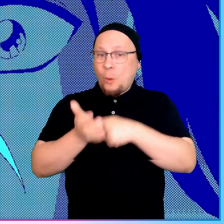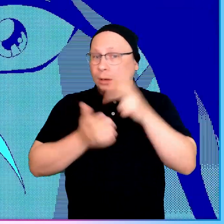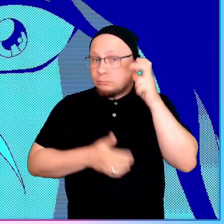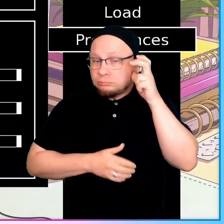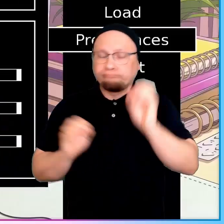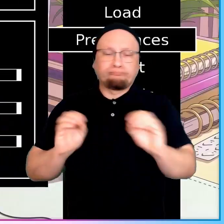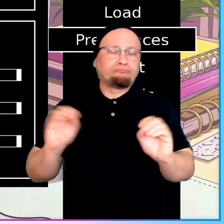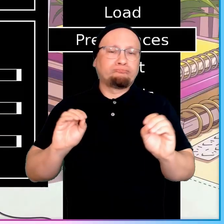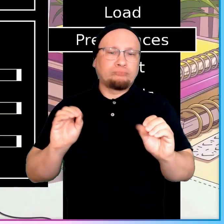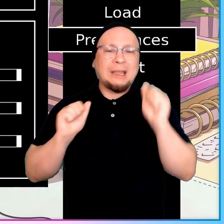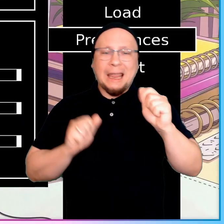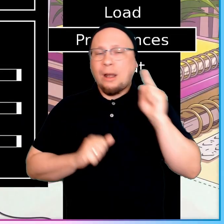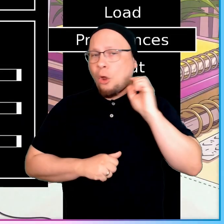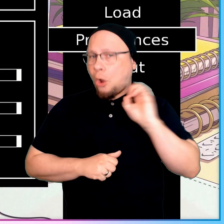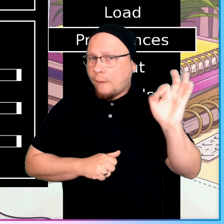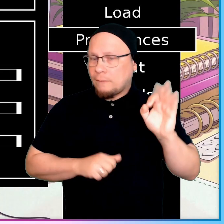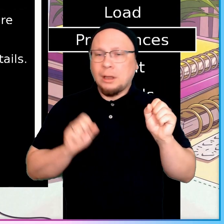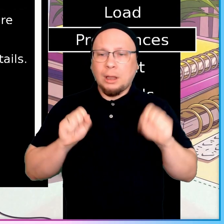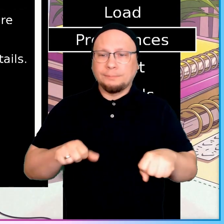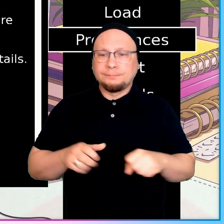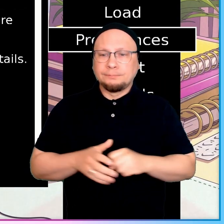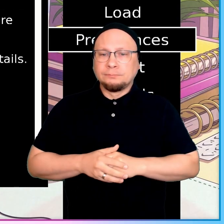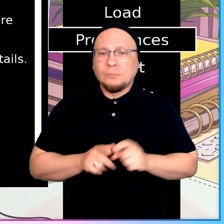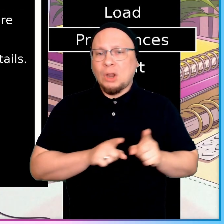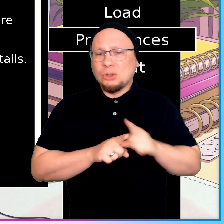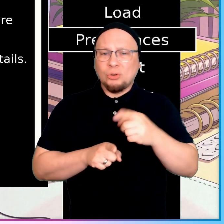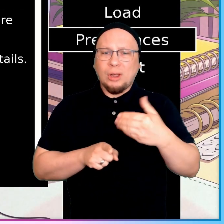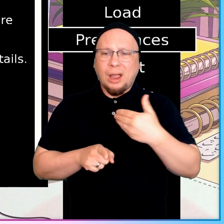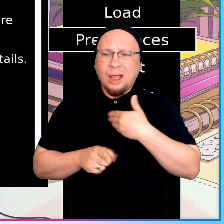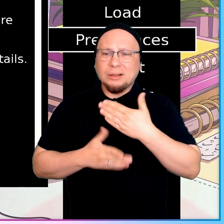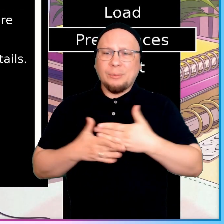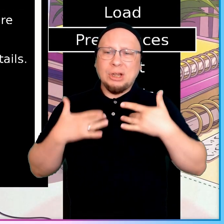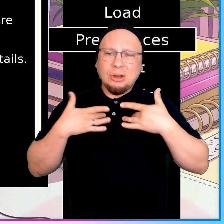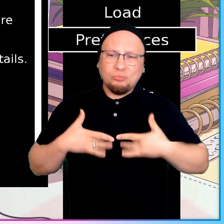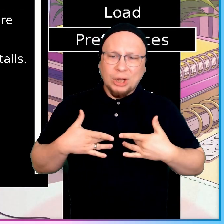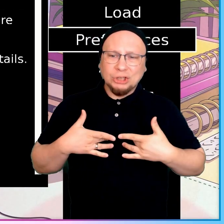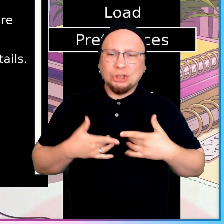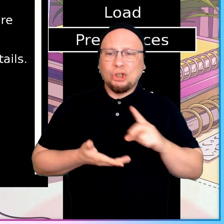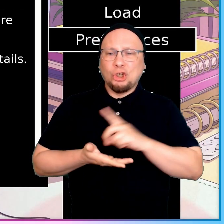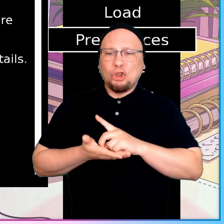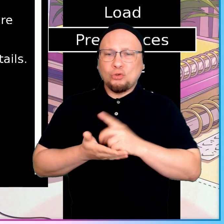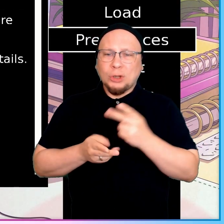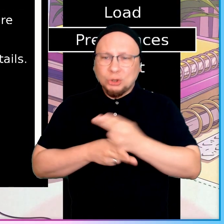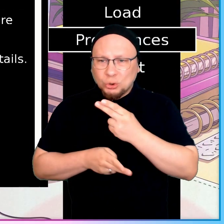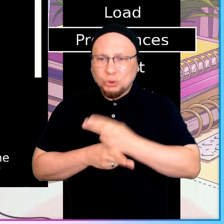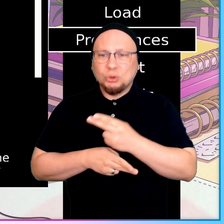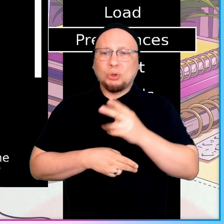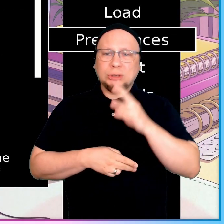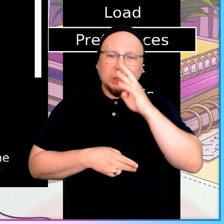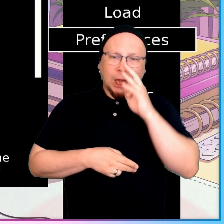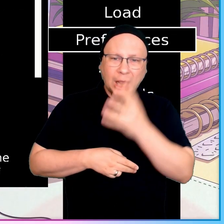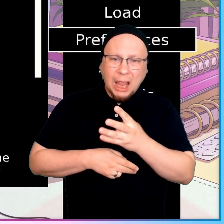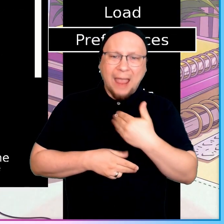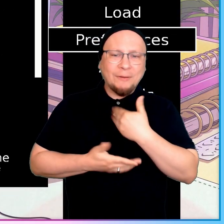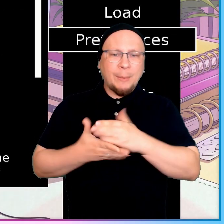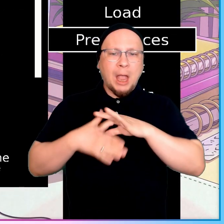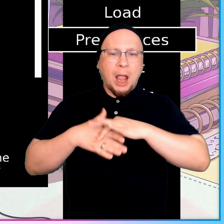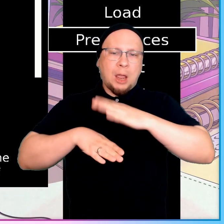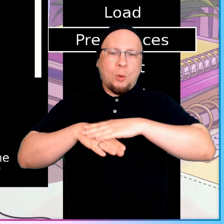And since Videoverse covers heavy topics, such as depression, abuse, and neglect, there is also a content warning list that can be accessed.